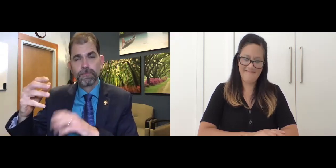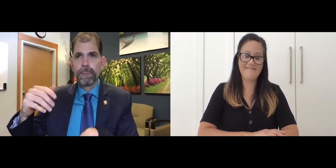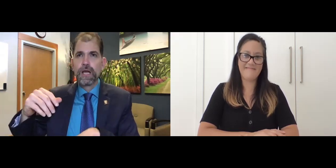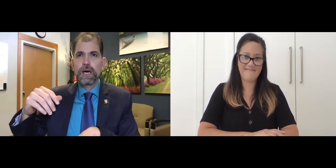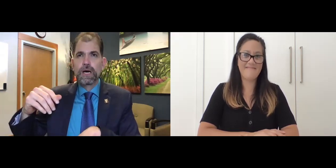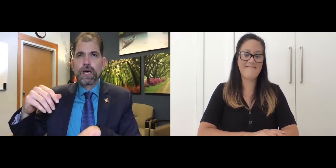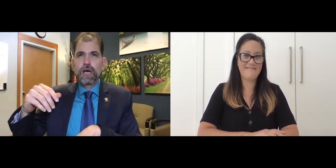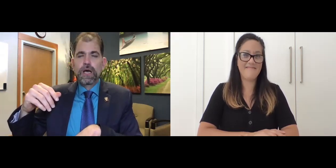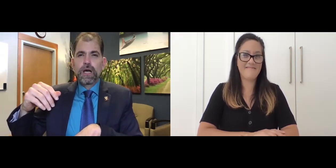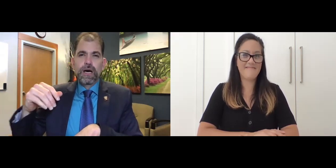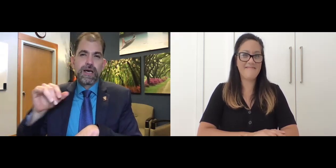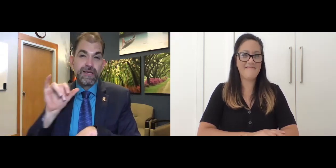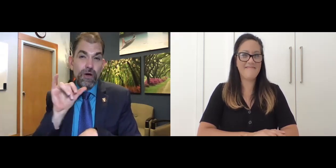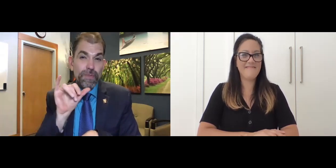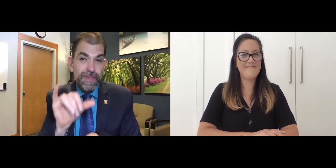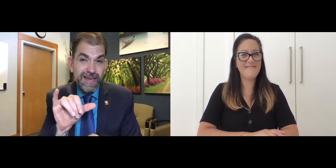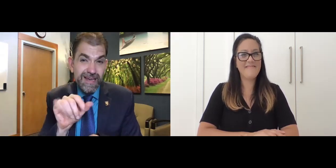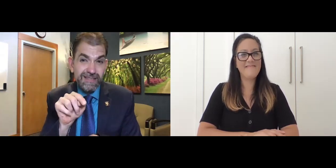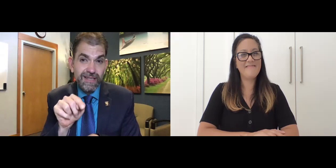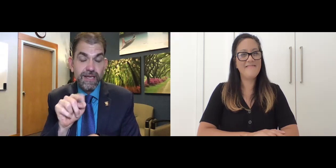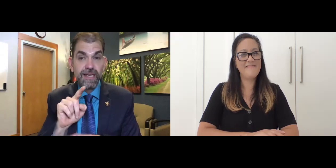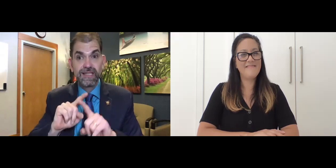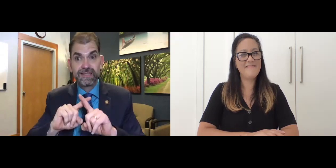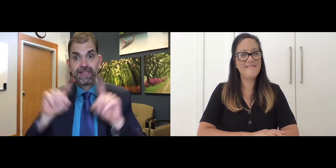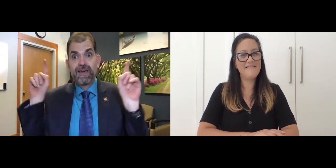because that will skew the results.